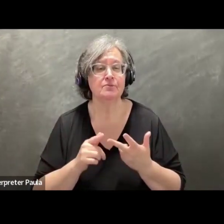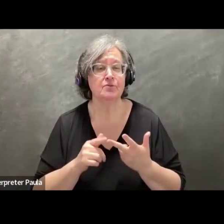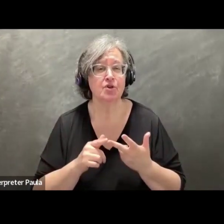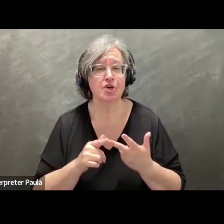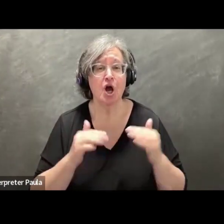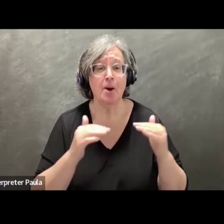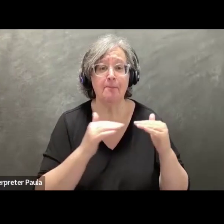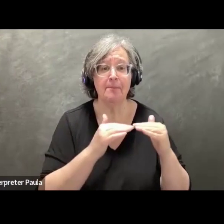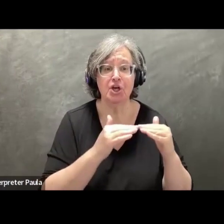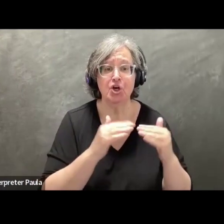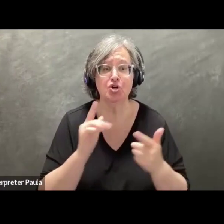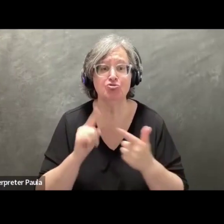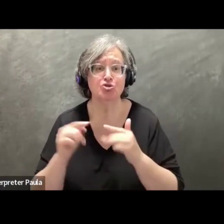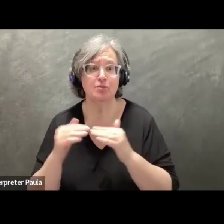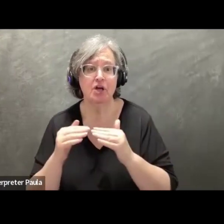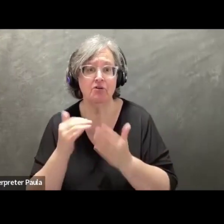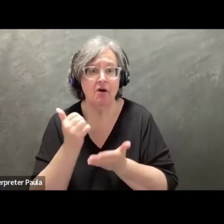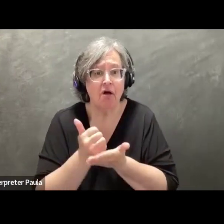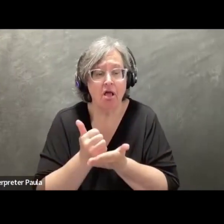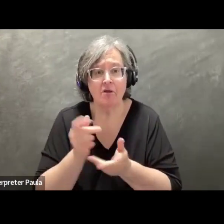to peer, just helping people learn how to tell their story.